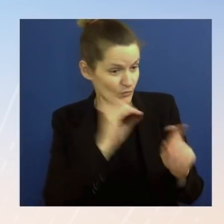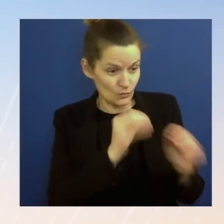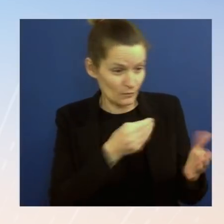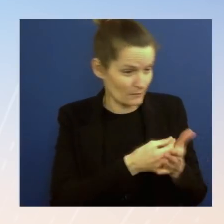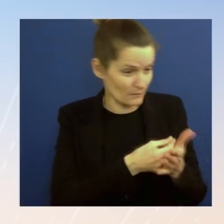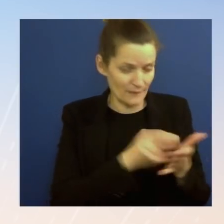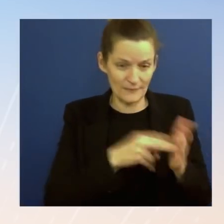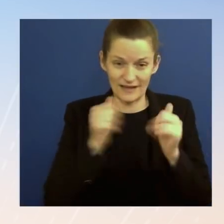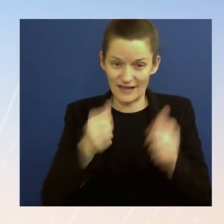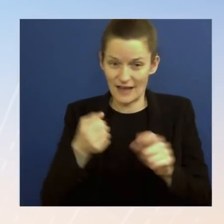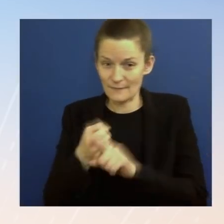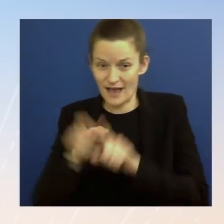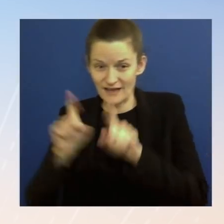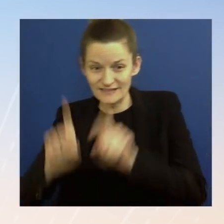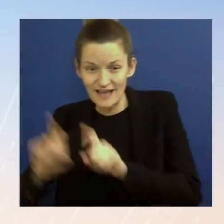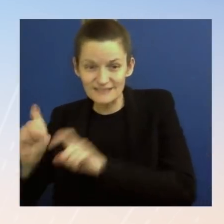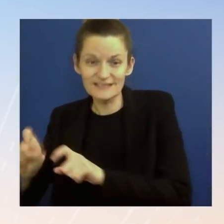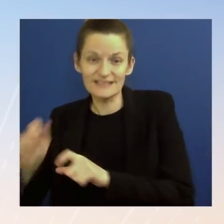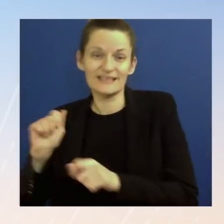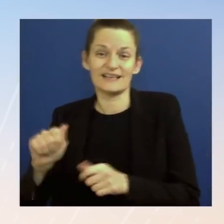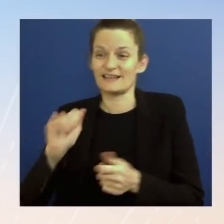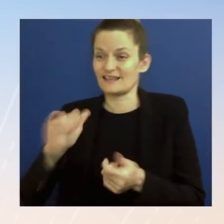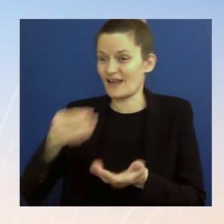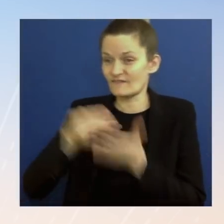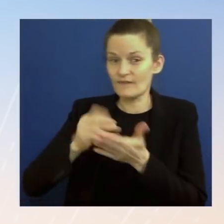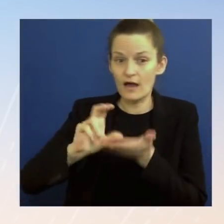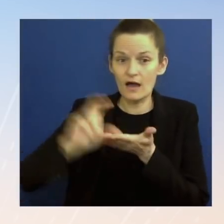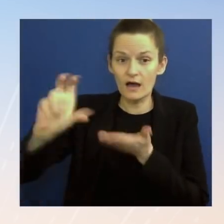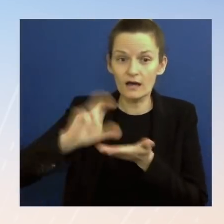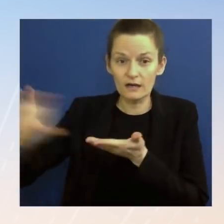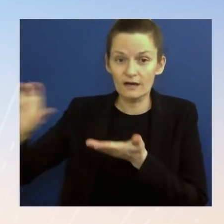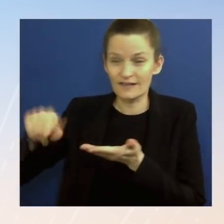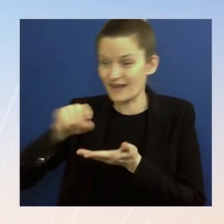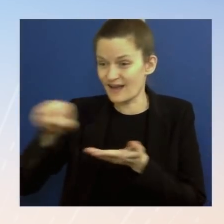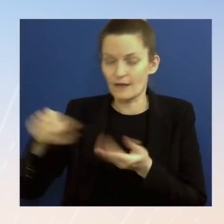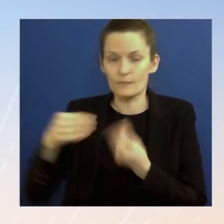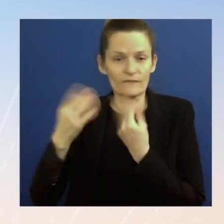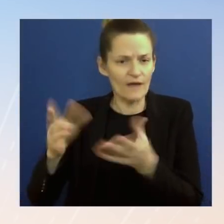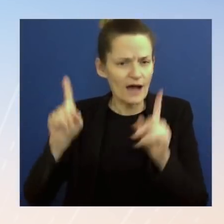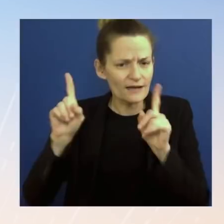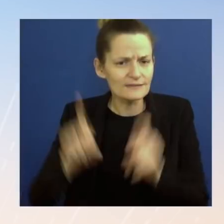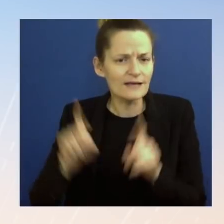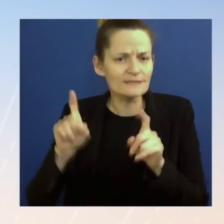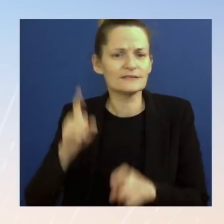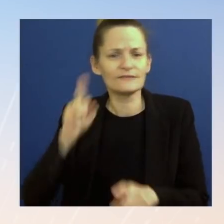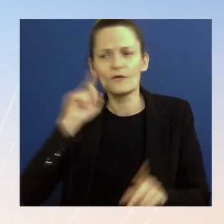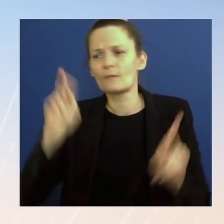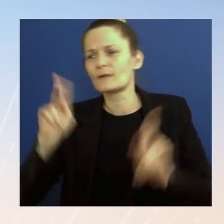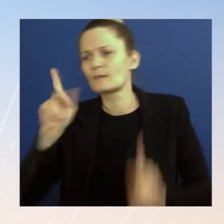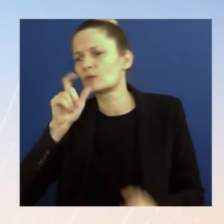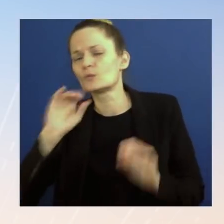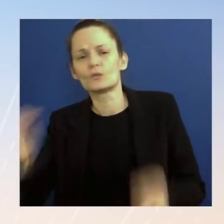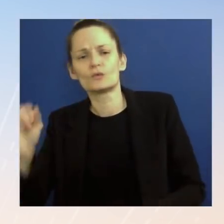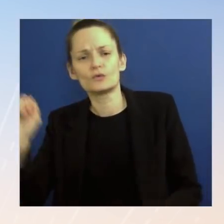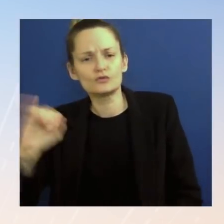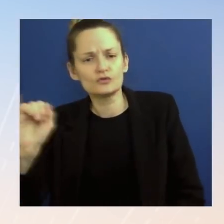who lack health insurance; and on our supply of monoclonal antibodies. And that means that some programs, if we don't get funding,